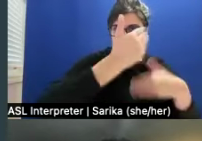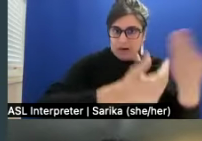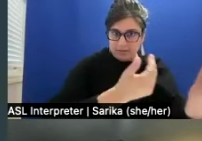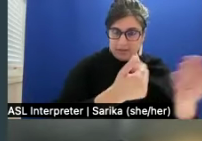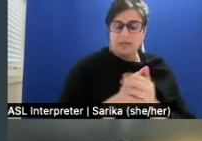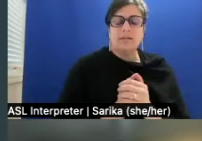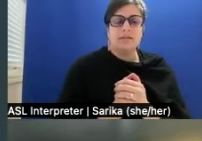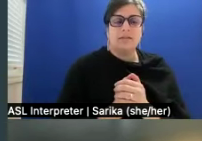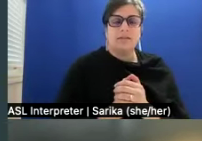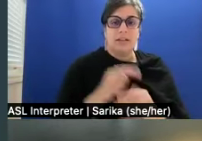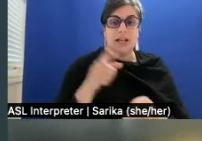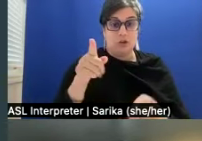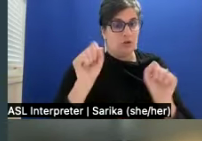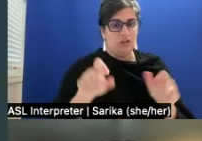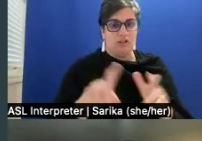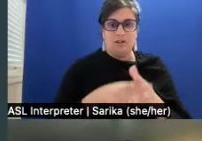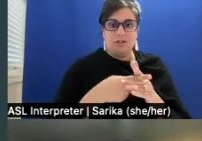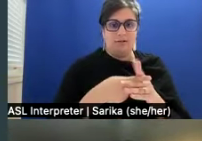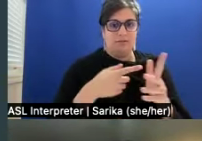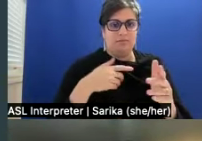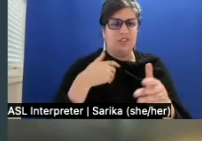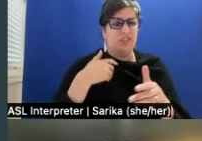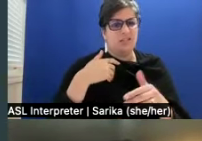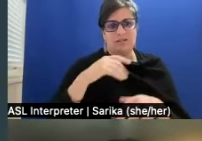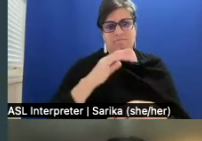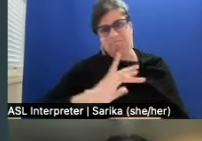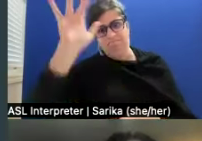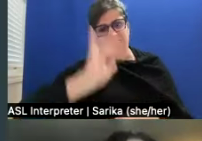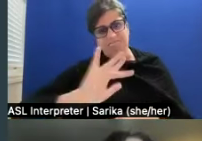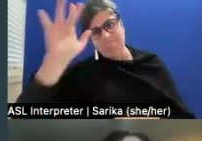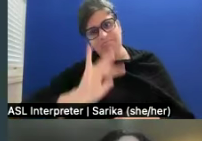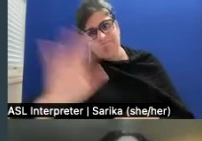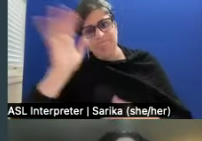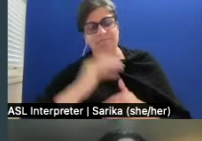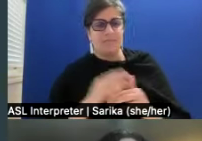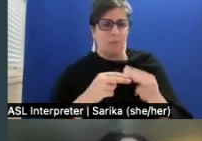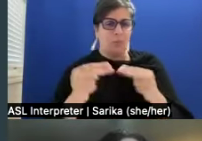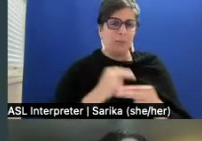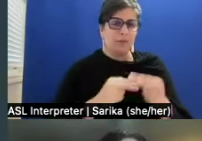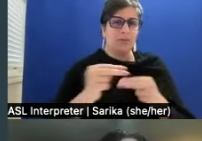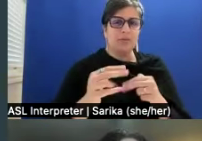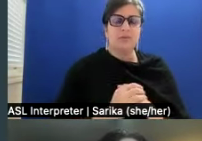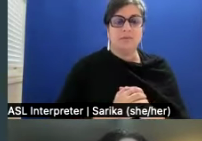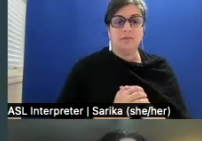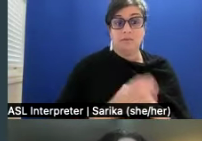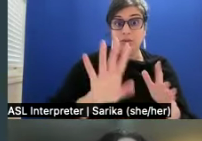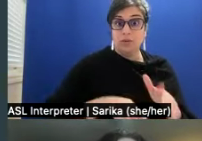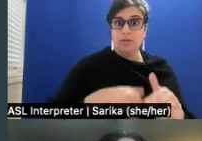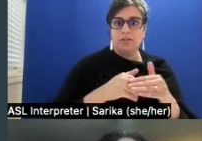You can start to just kind of like scroll through the images here. Yeah. So what that said, as part of this process,